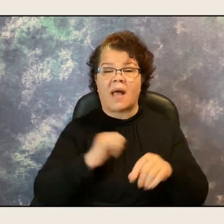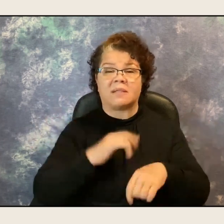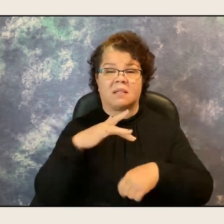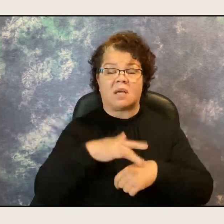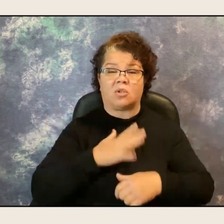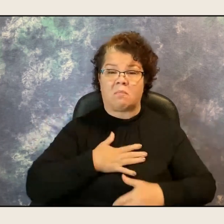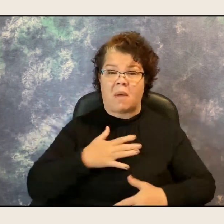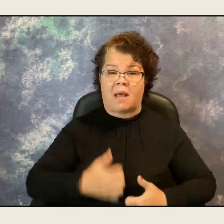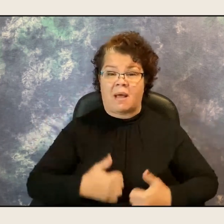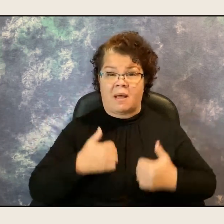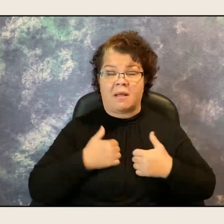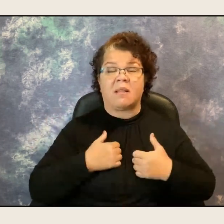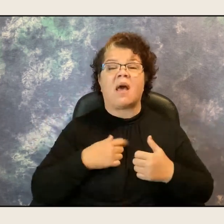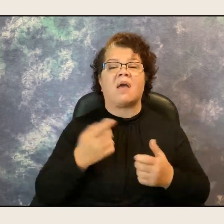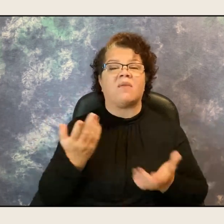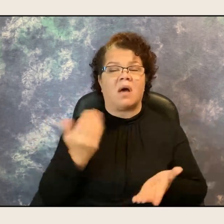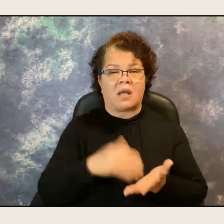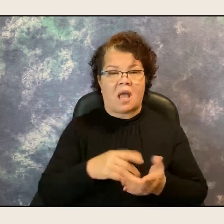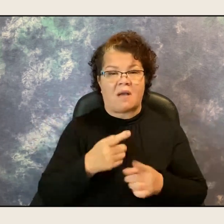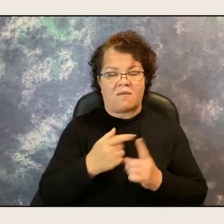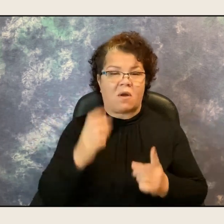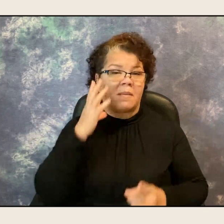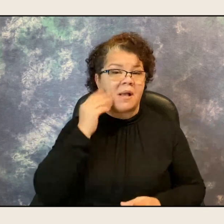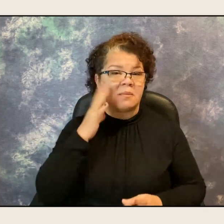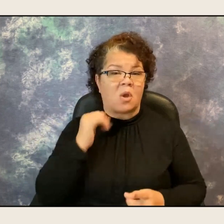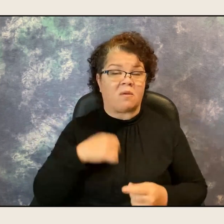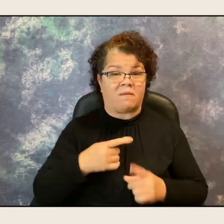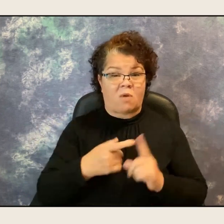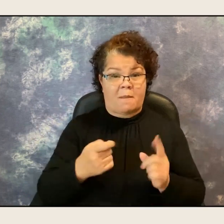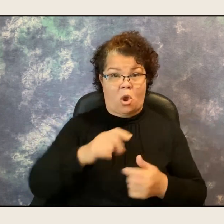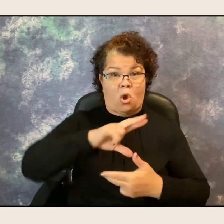a hurricane state and going through this pandemic